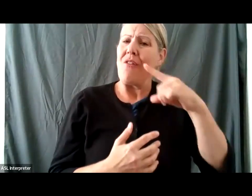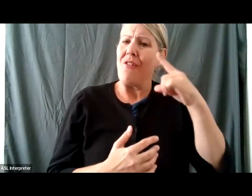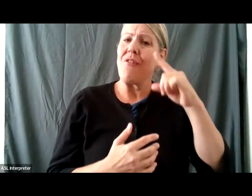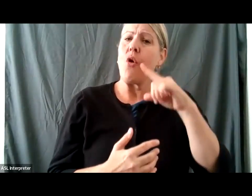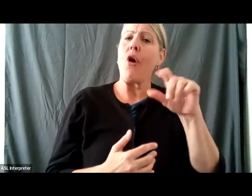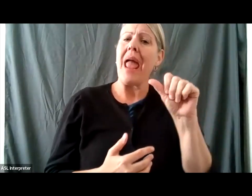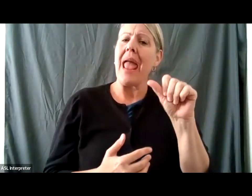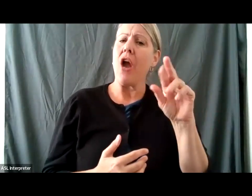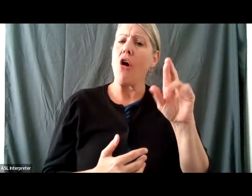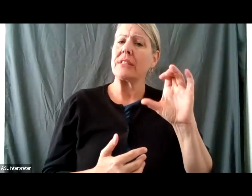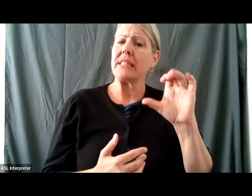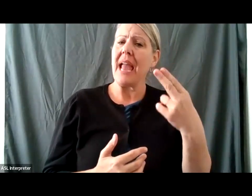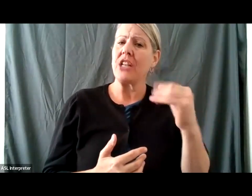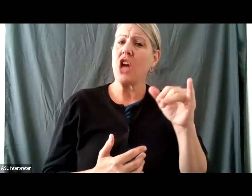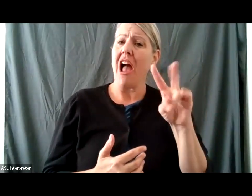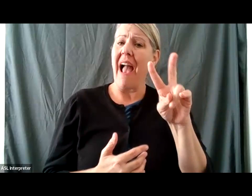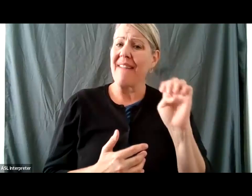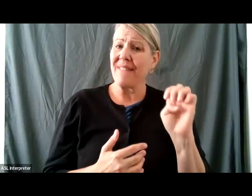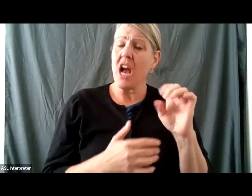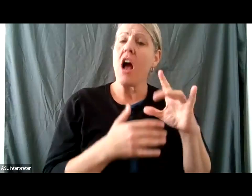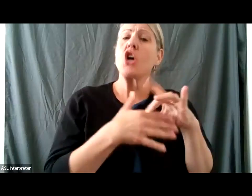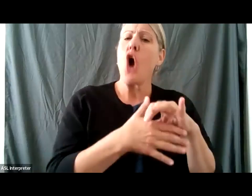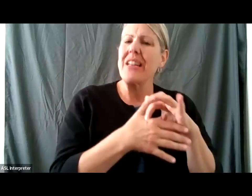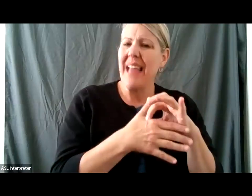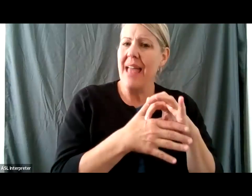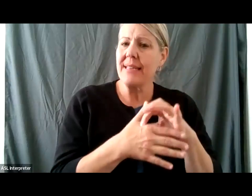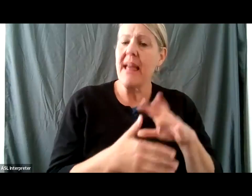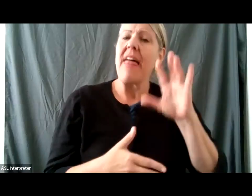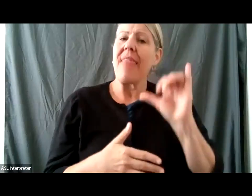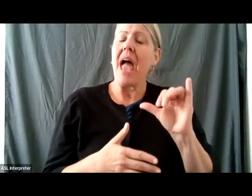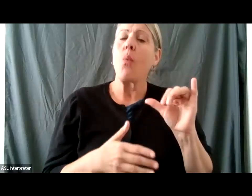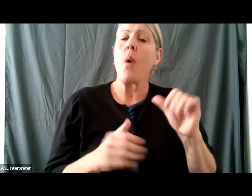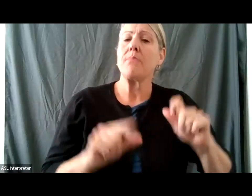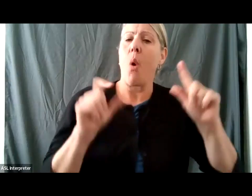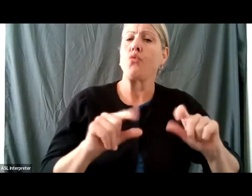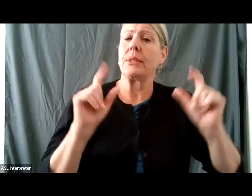So that's content that was basically posted in the past.